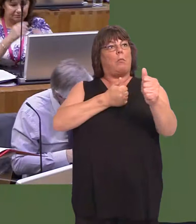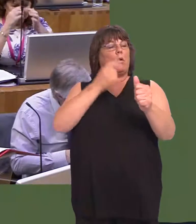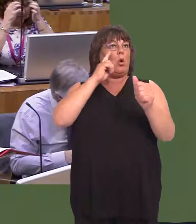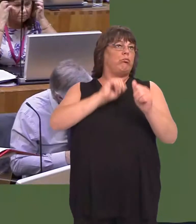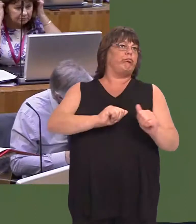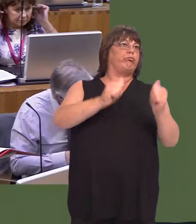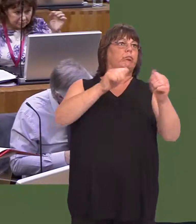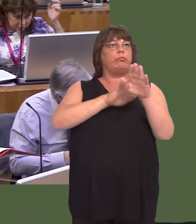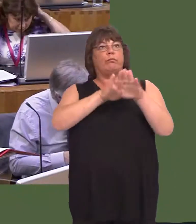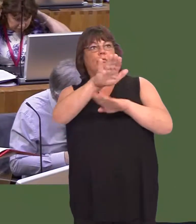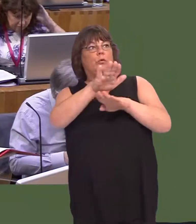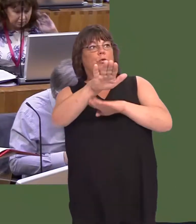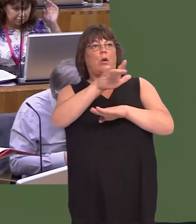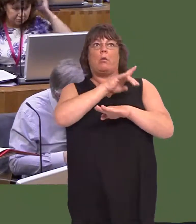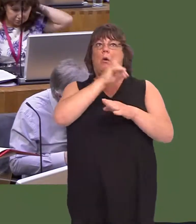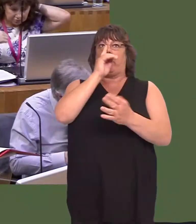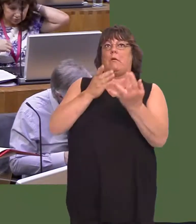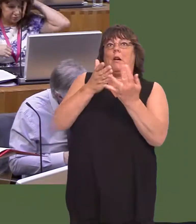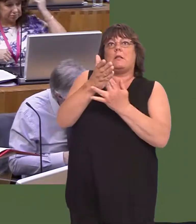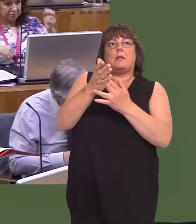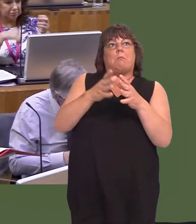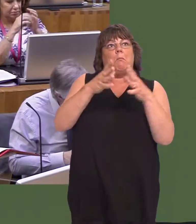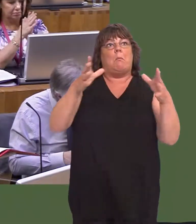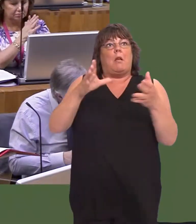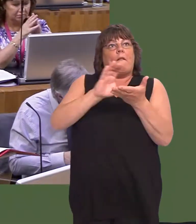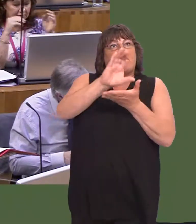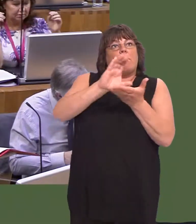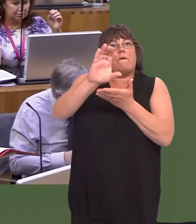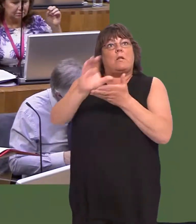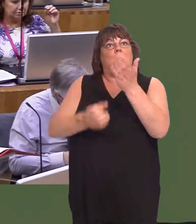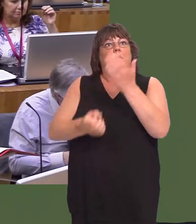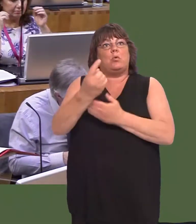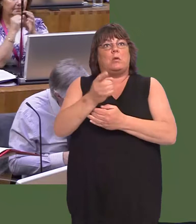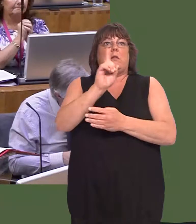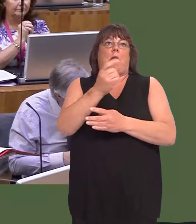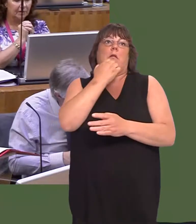of all sizes to access major investment opportunities now and in the future is a key priority.